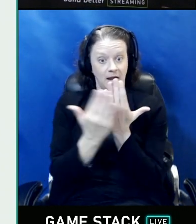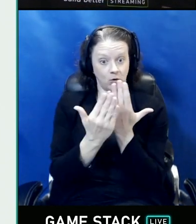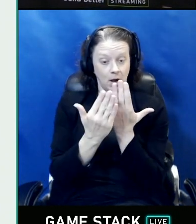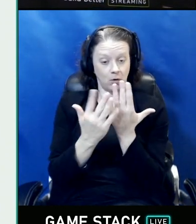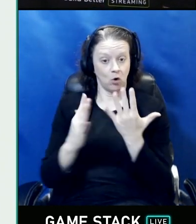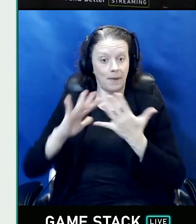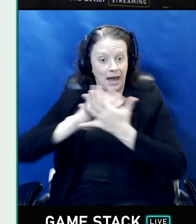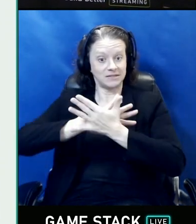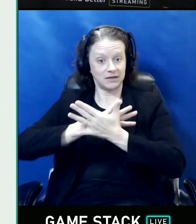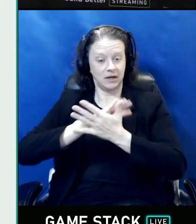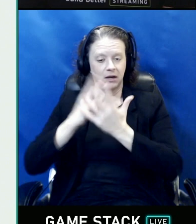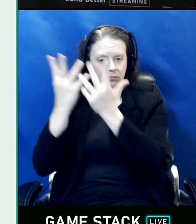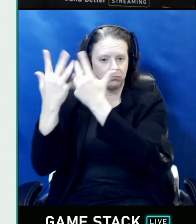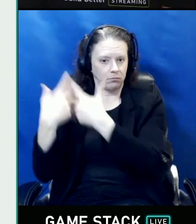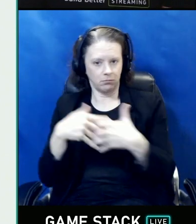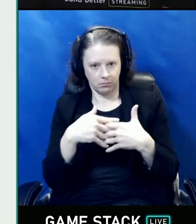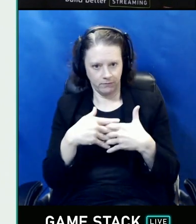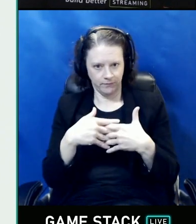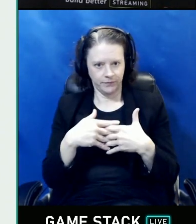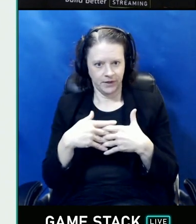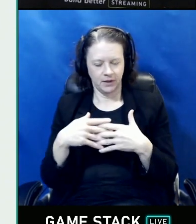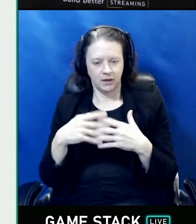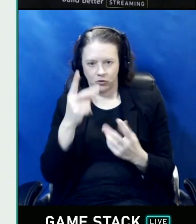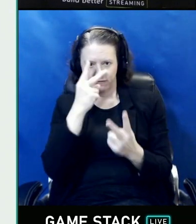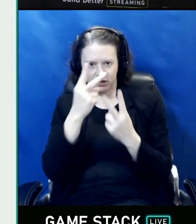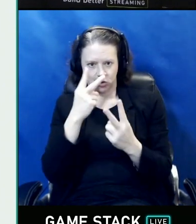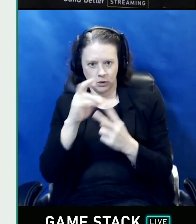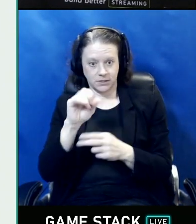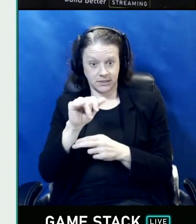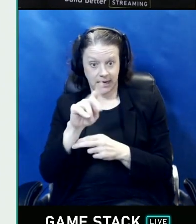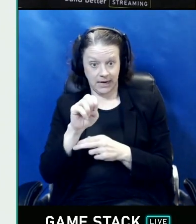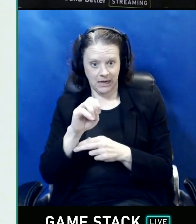Here we've just set up the default state.